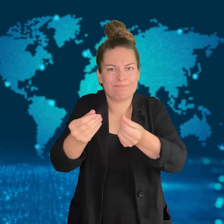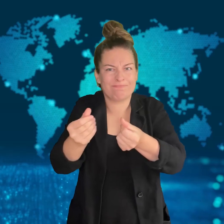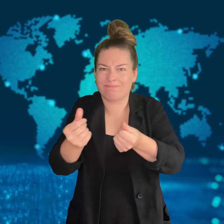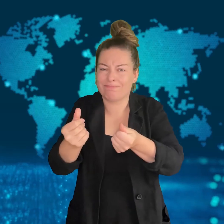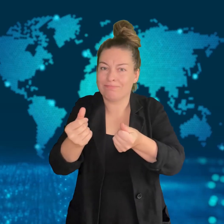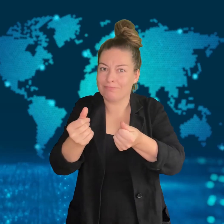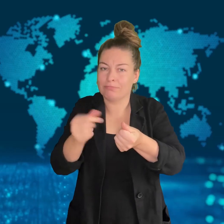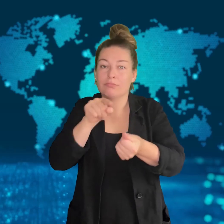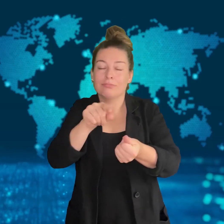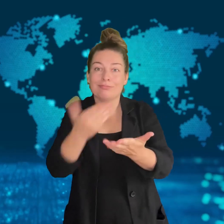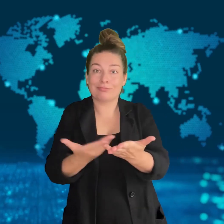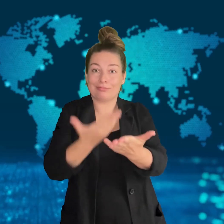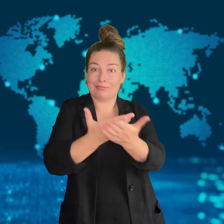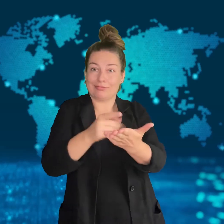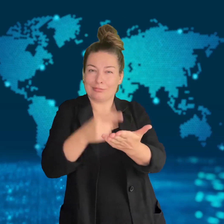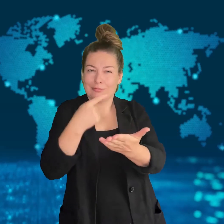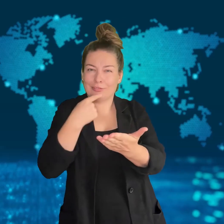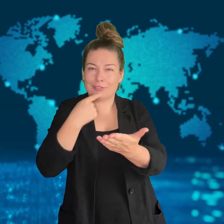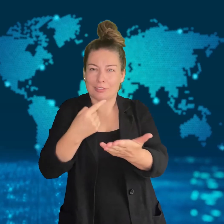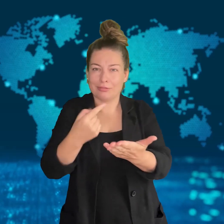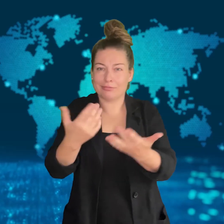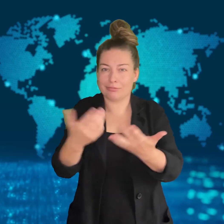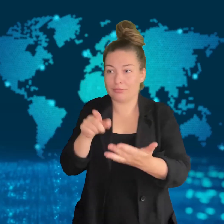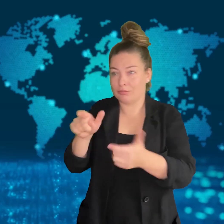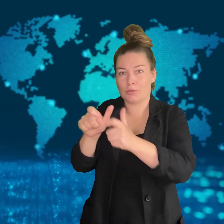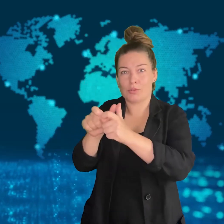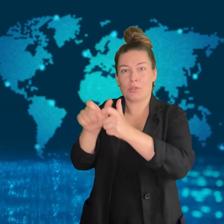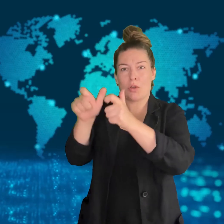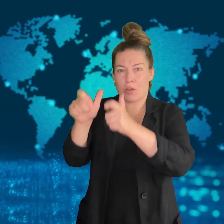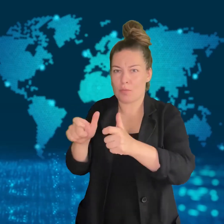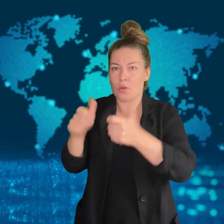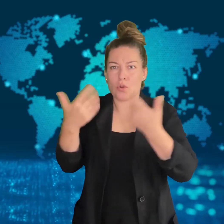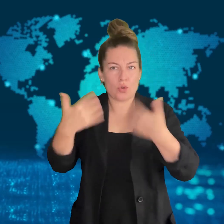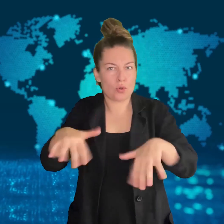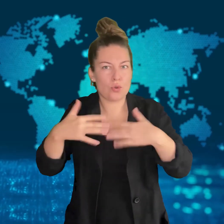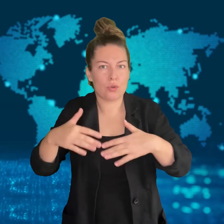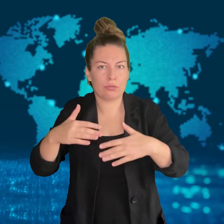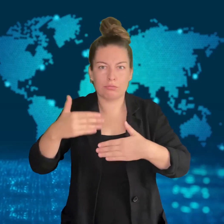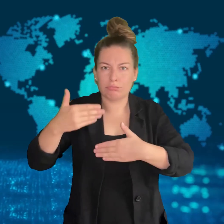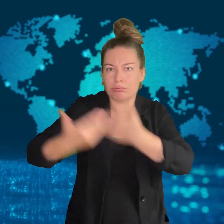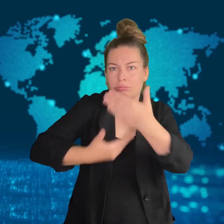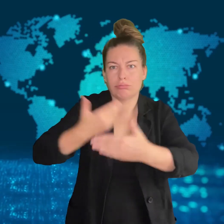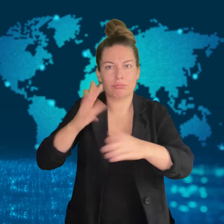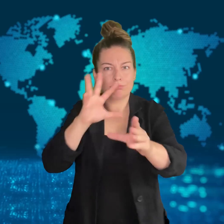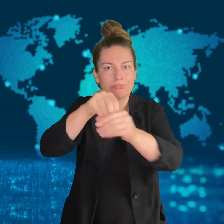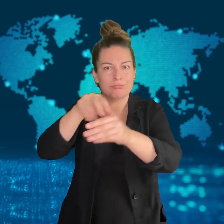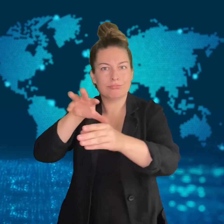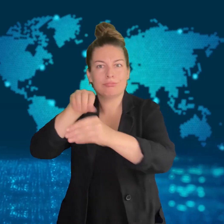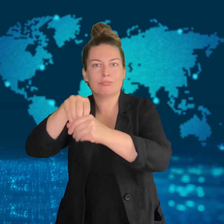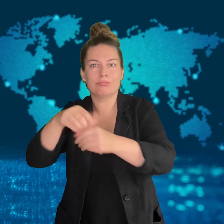in misleading marketing as well as violated regulations